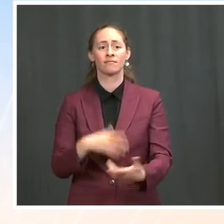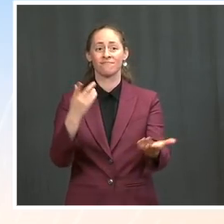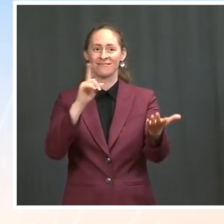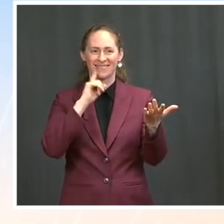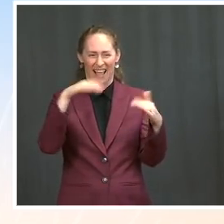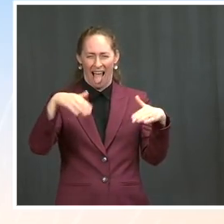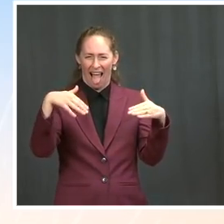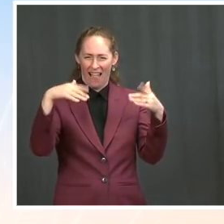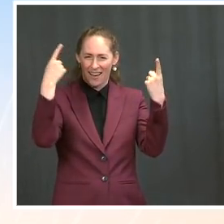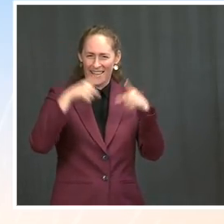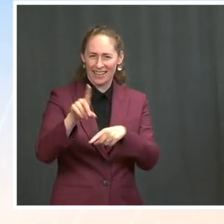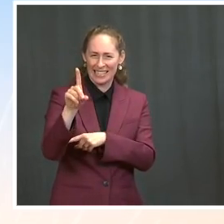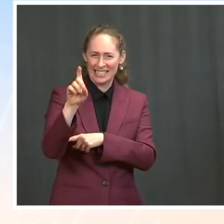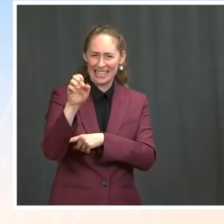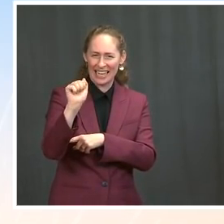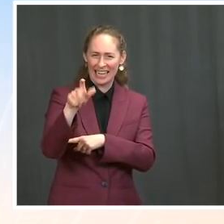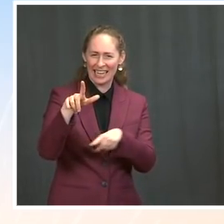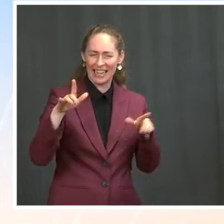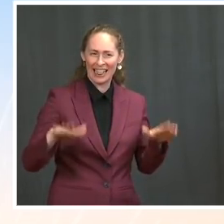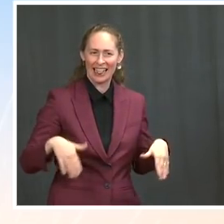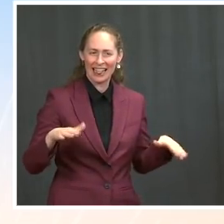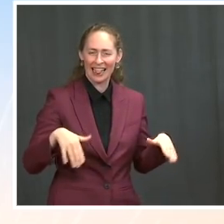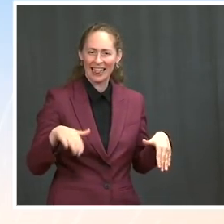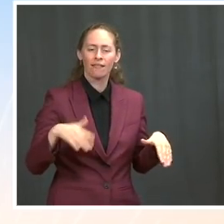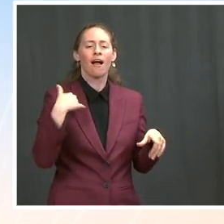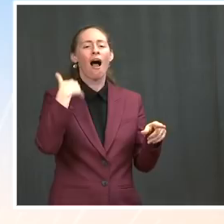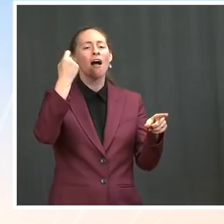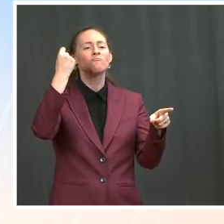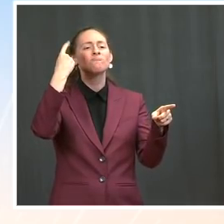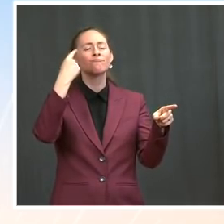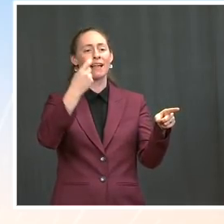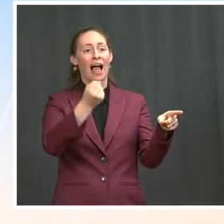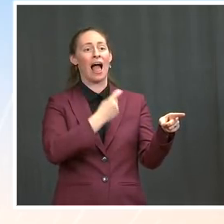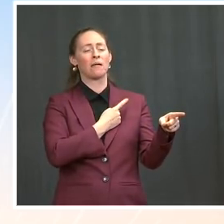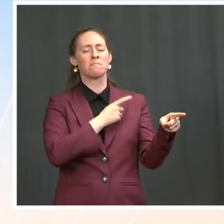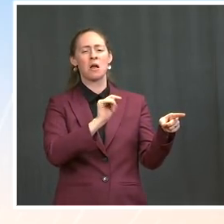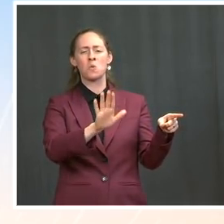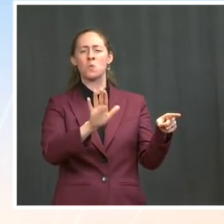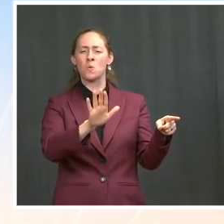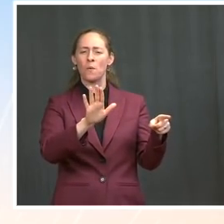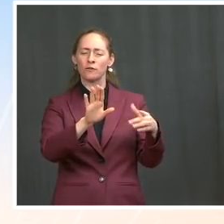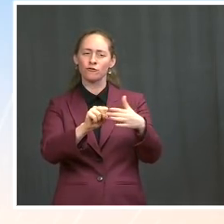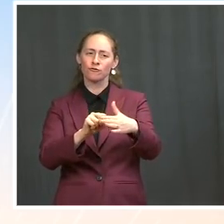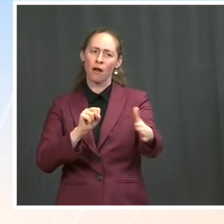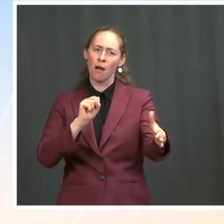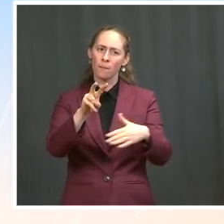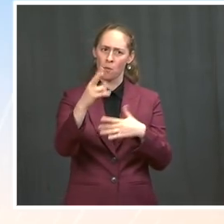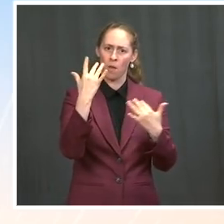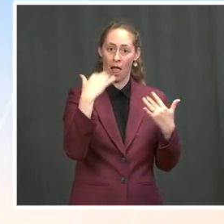So I understand why you're asking that question, but it's a little bit ahead of where we are. May we have a deal where we can have that discussion.